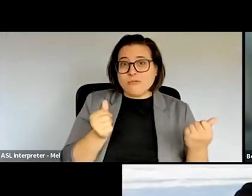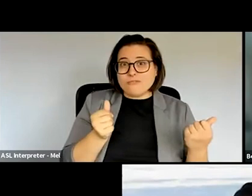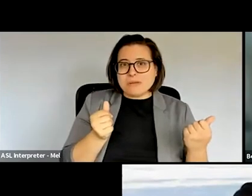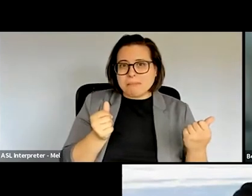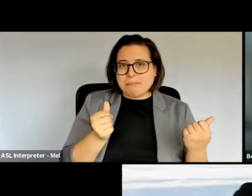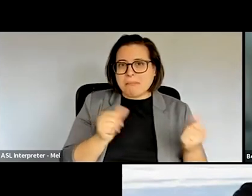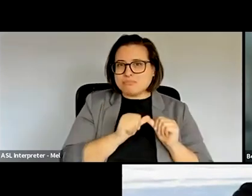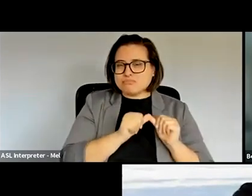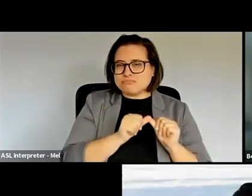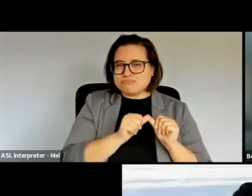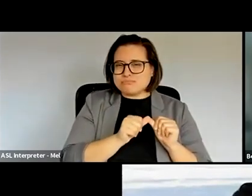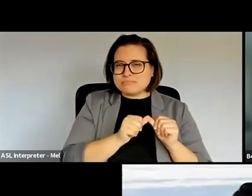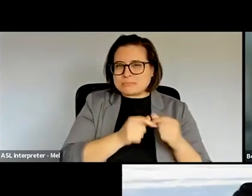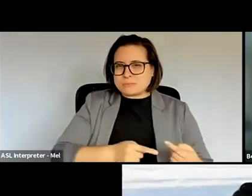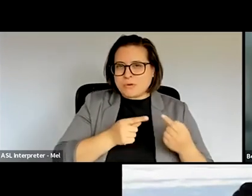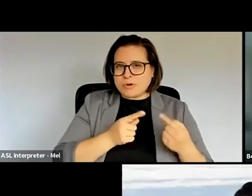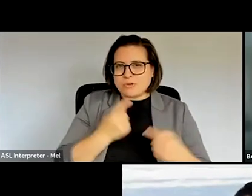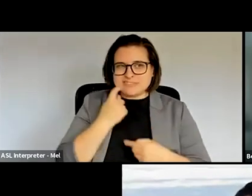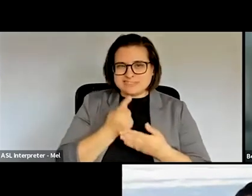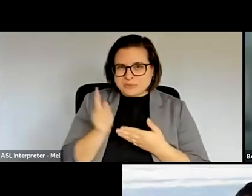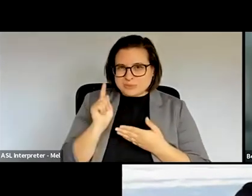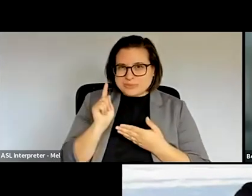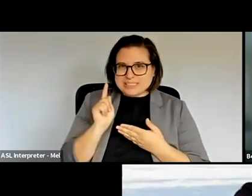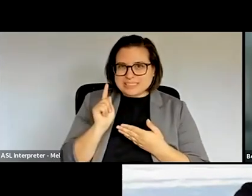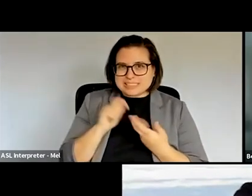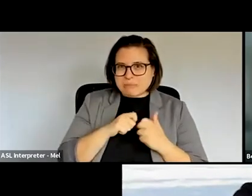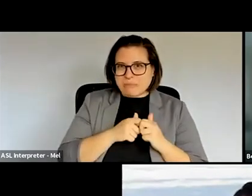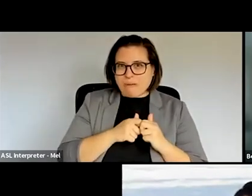battle even you know just last week there's a huge problem that I was reading about in the